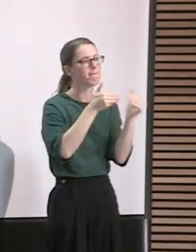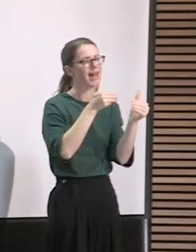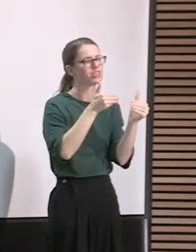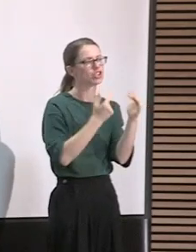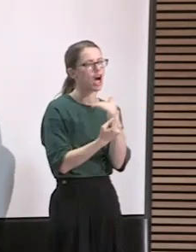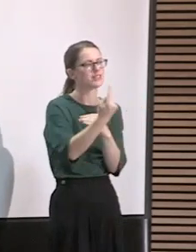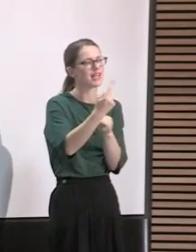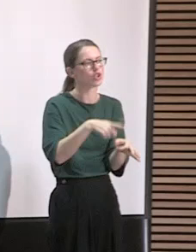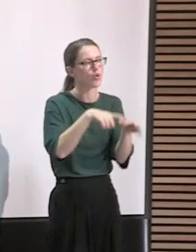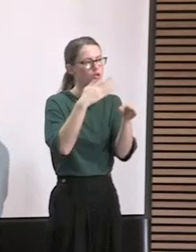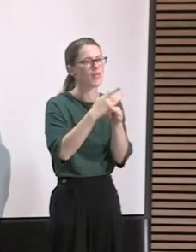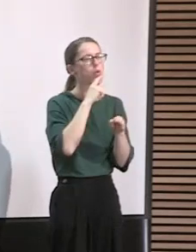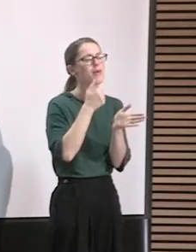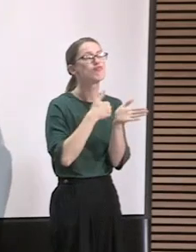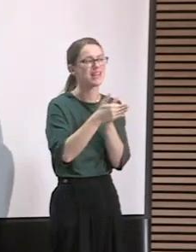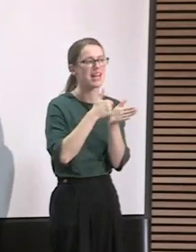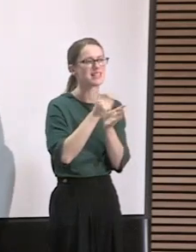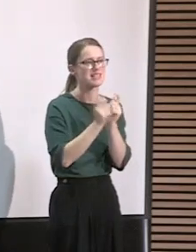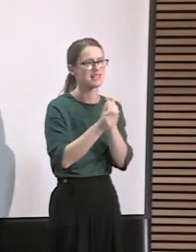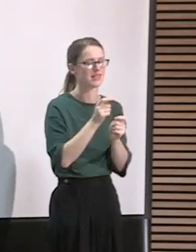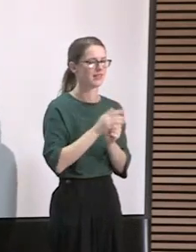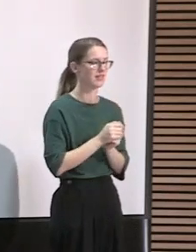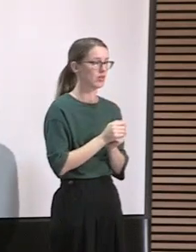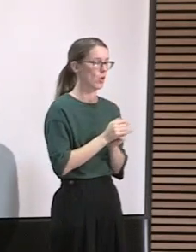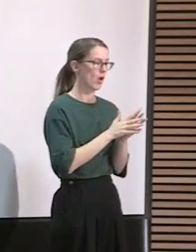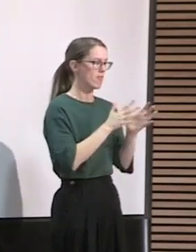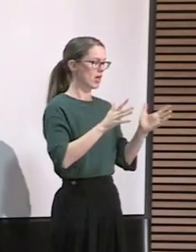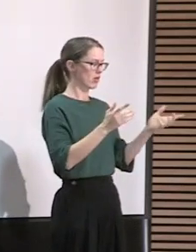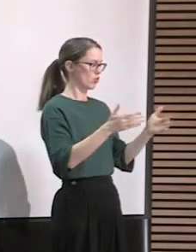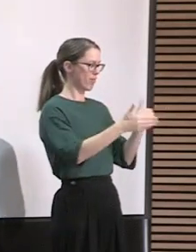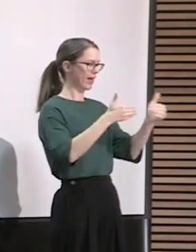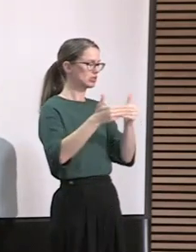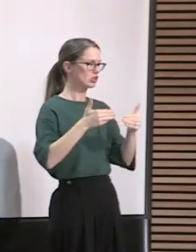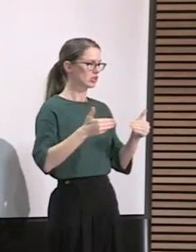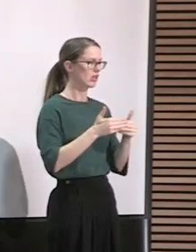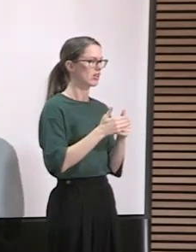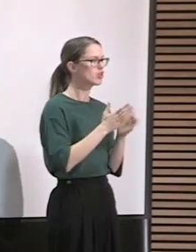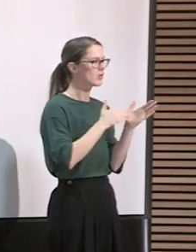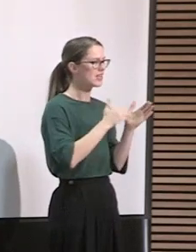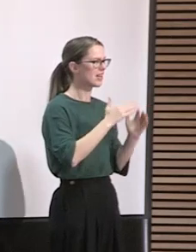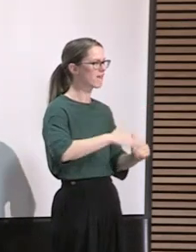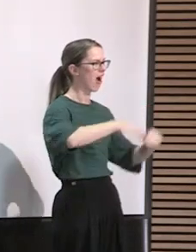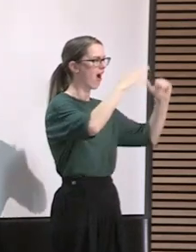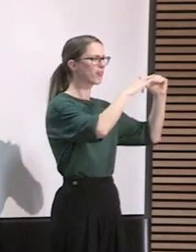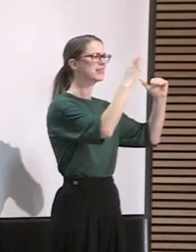staff and others who are at risk, such as managed isolation and quarantine workers. It is a big